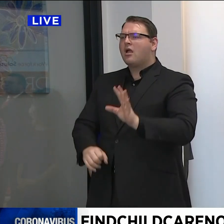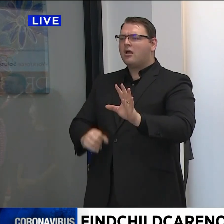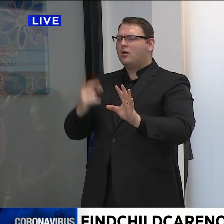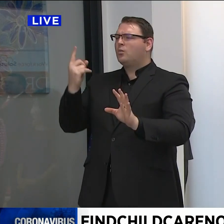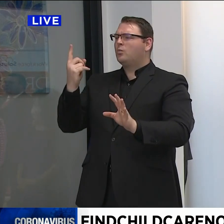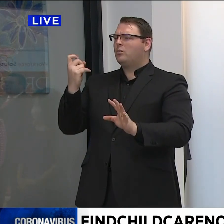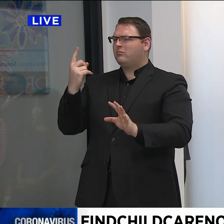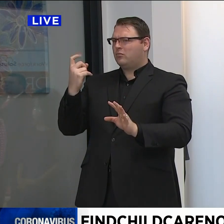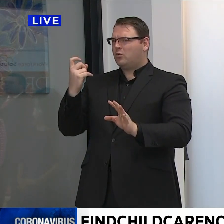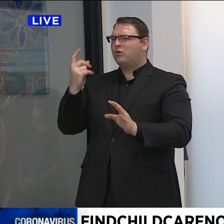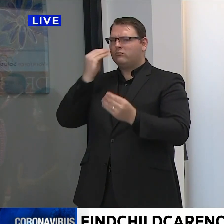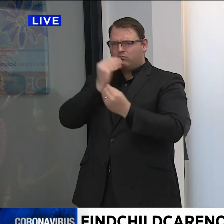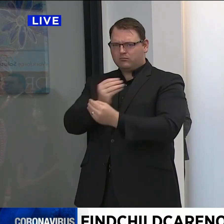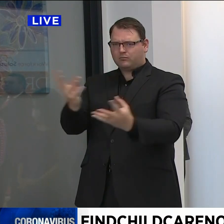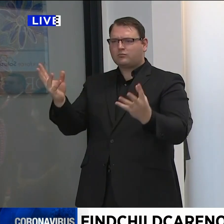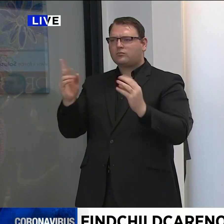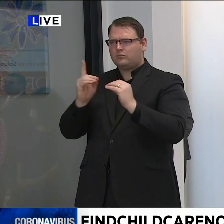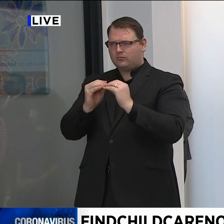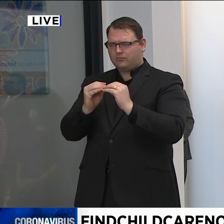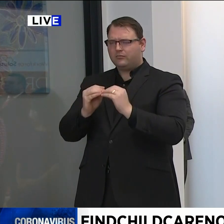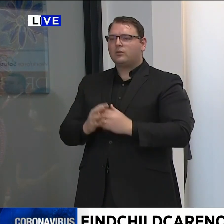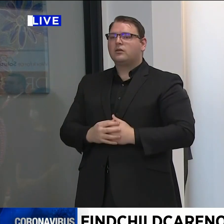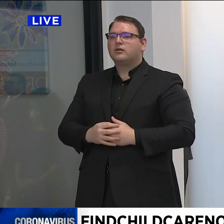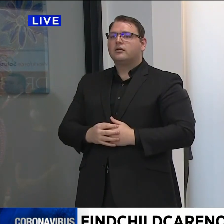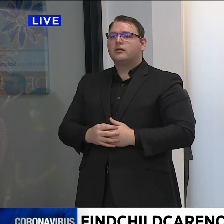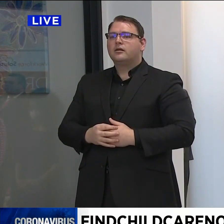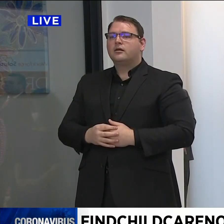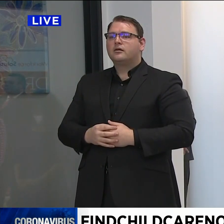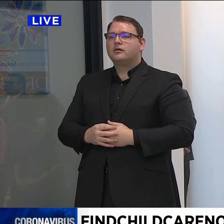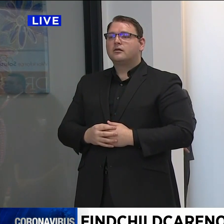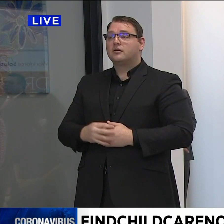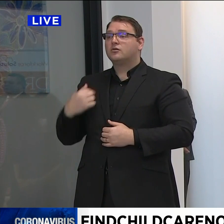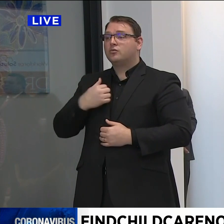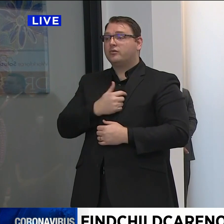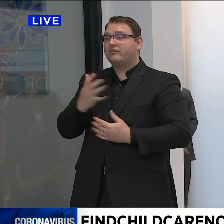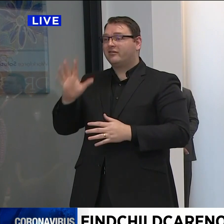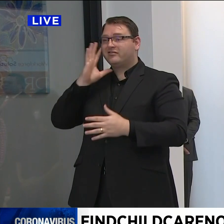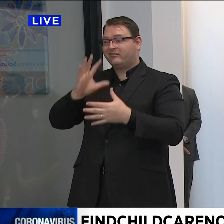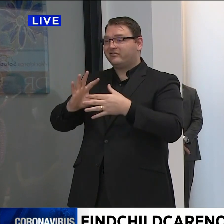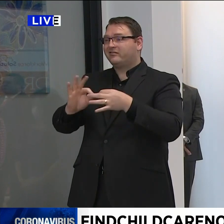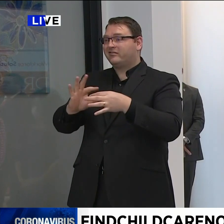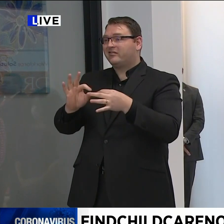available for in the end.